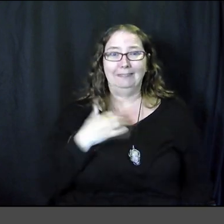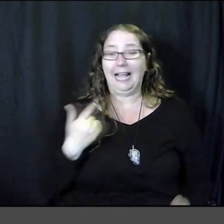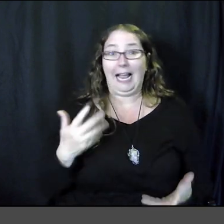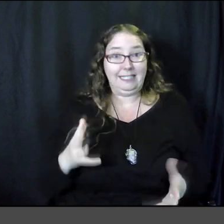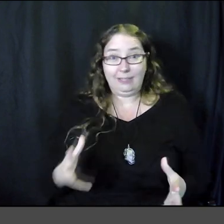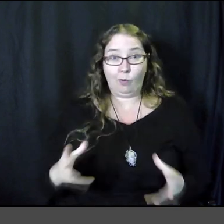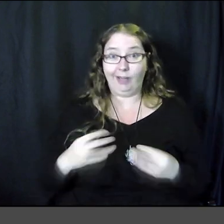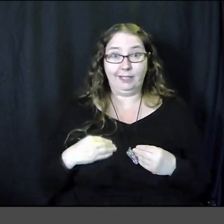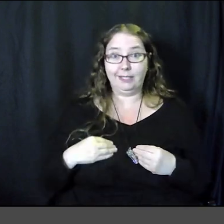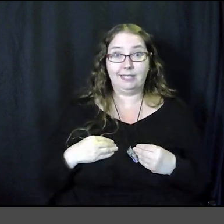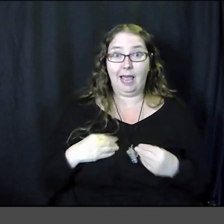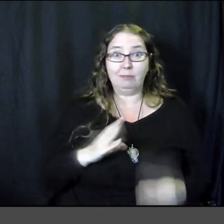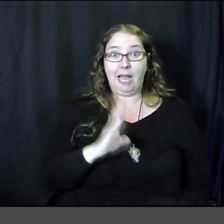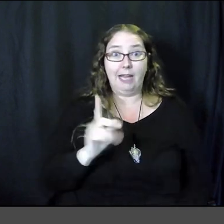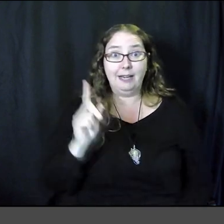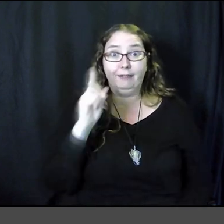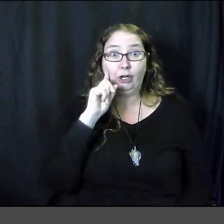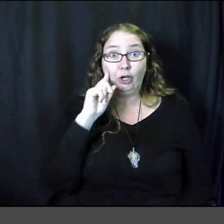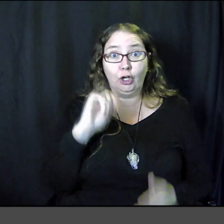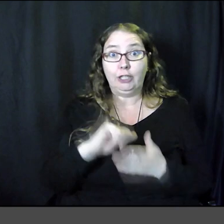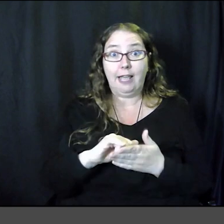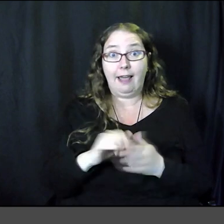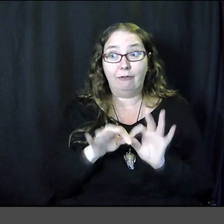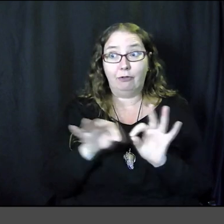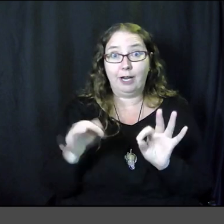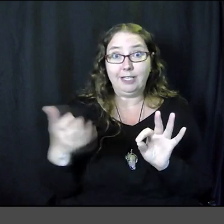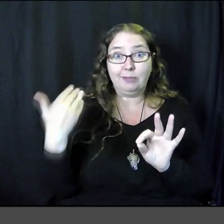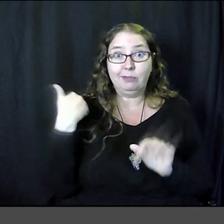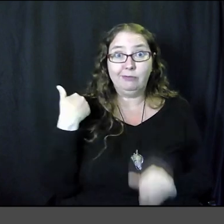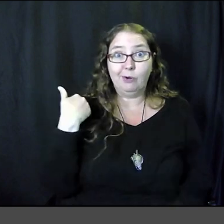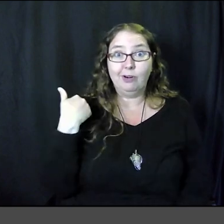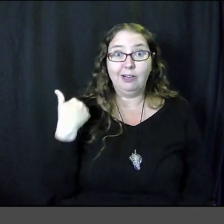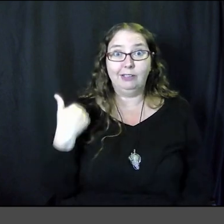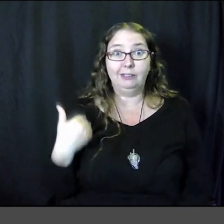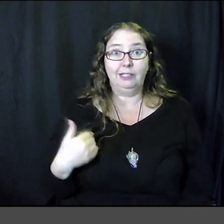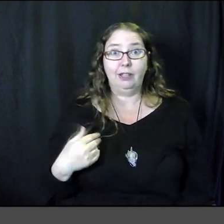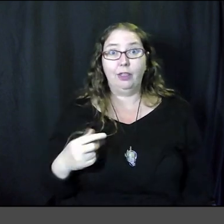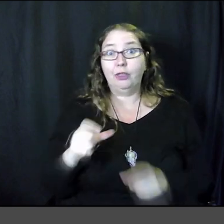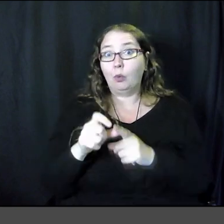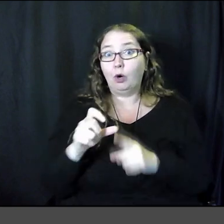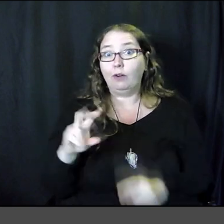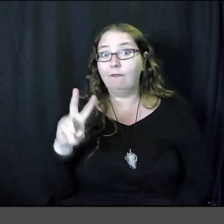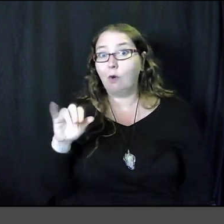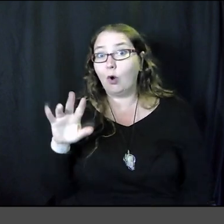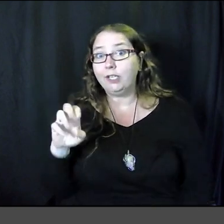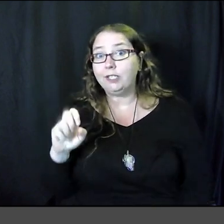NEVER HEARD THAT PHRASE BEFORE EITHER THE WORD VOICE OR THE WORD BEAUTIFUL. AND SHE SAID IT.